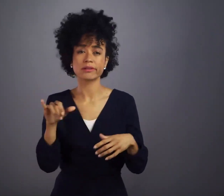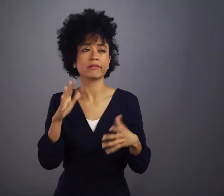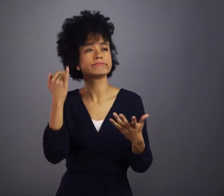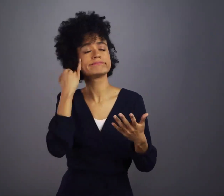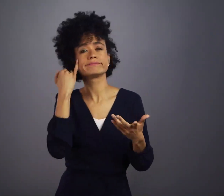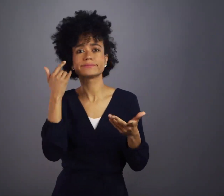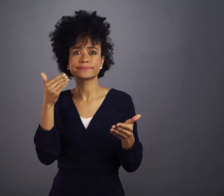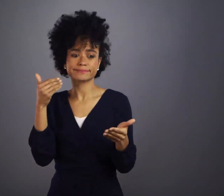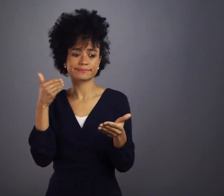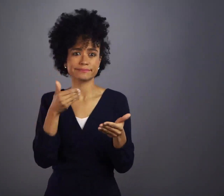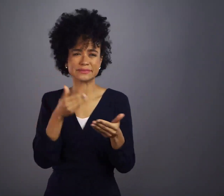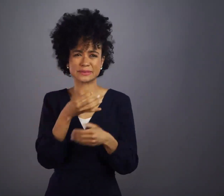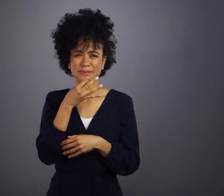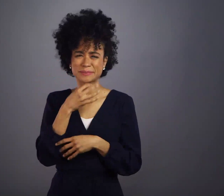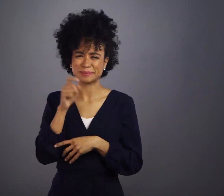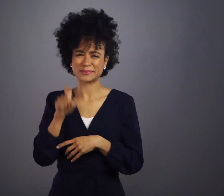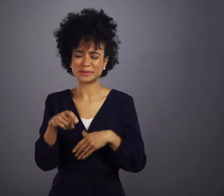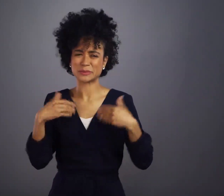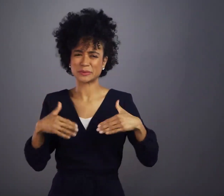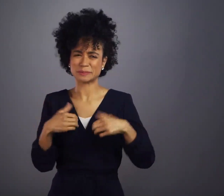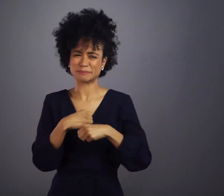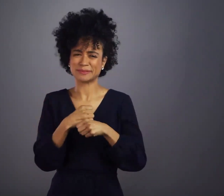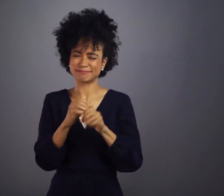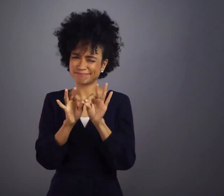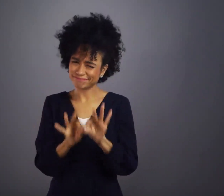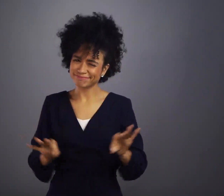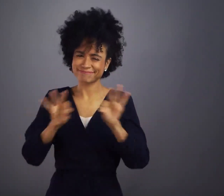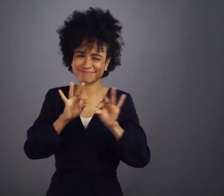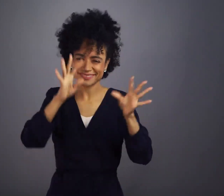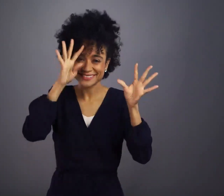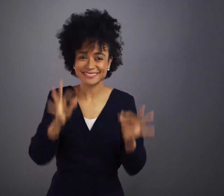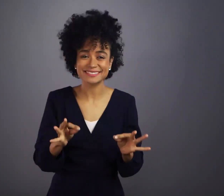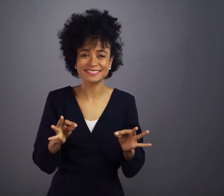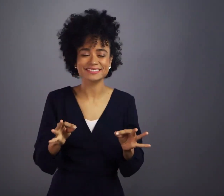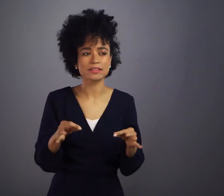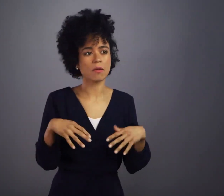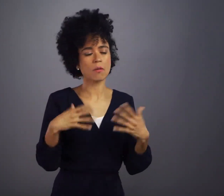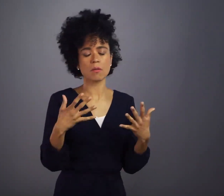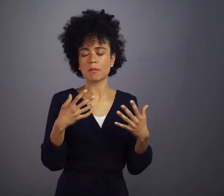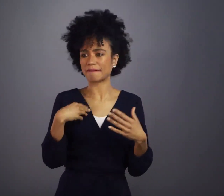He has a positive genius for getting tight at exactly the wrong moment,